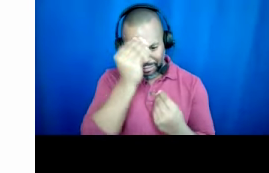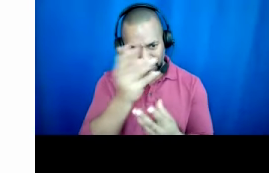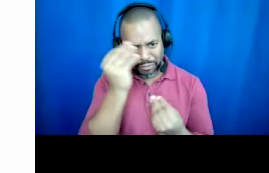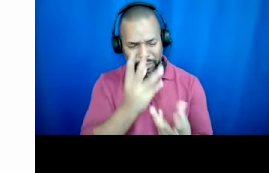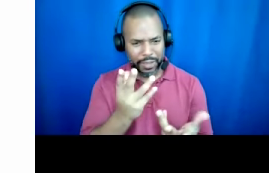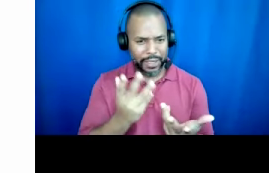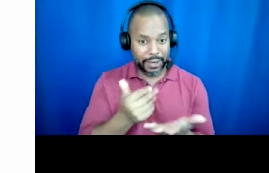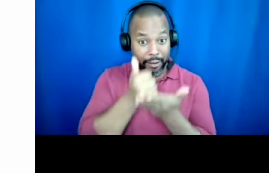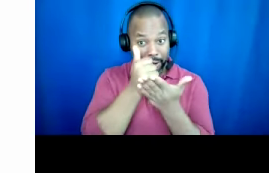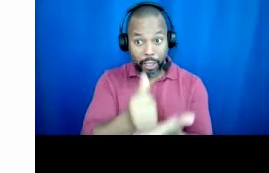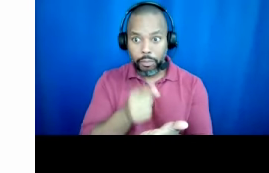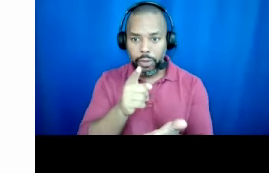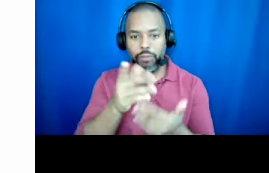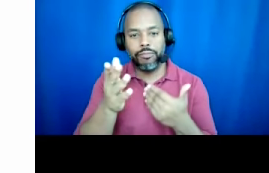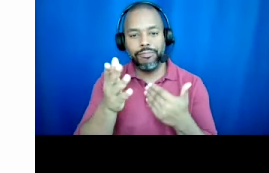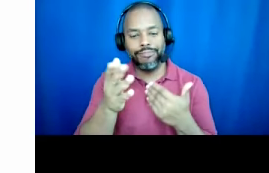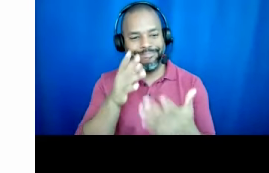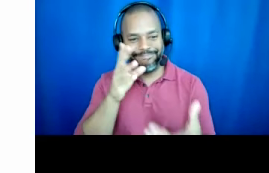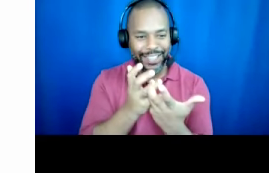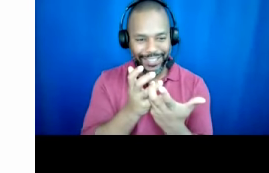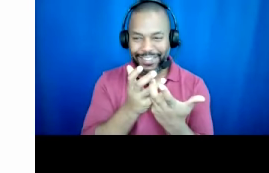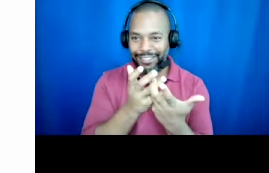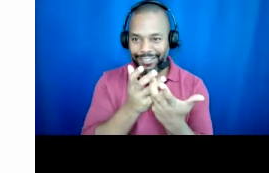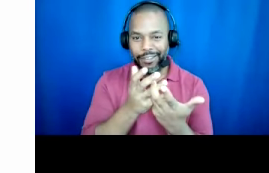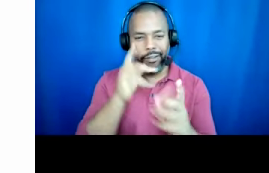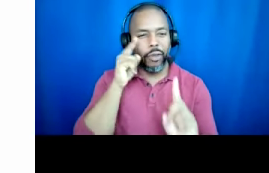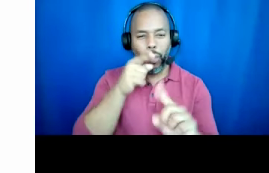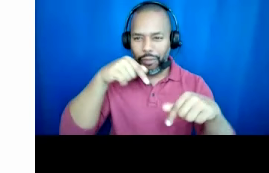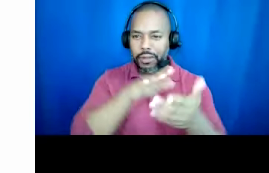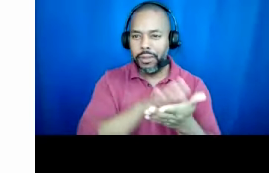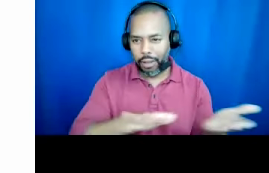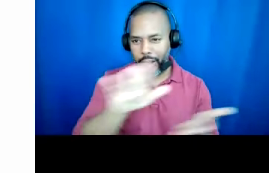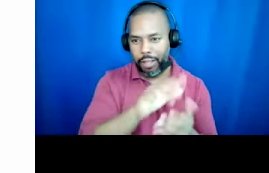to serve the mission of the college. So, standard one was connected to the mission